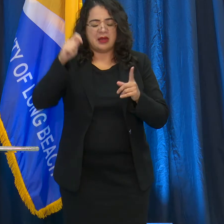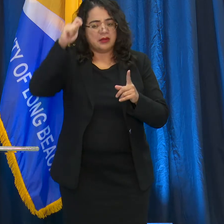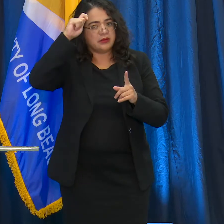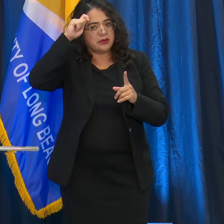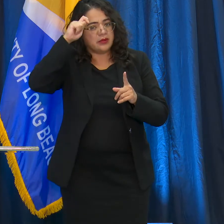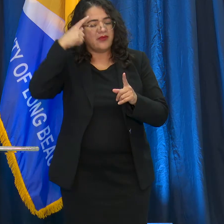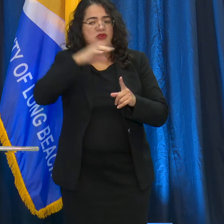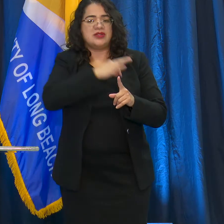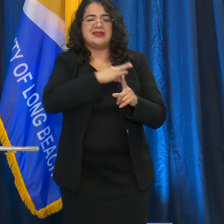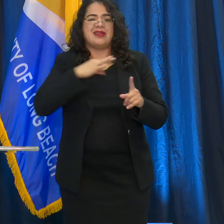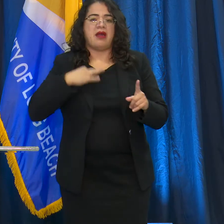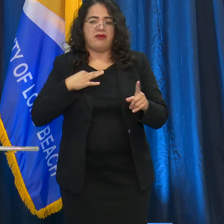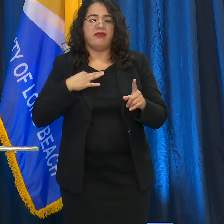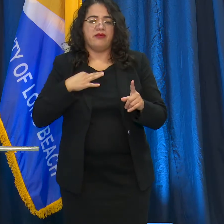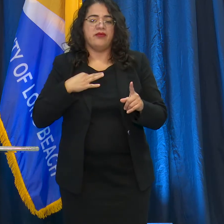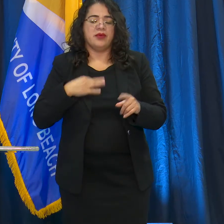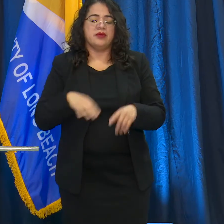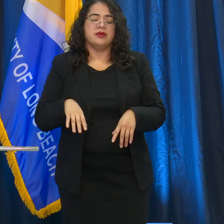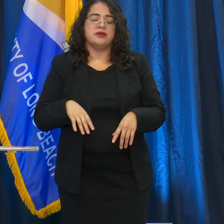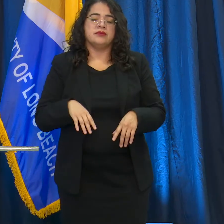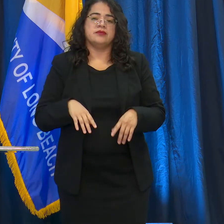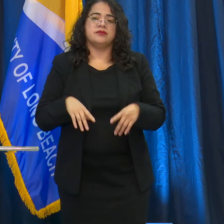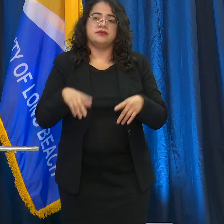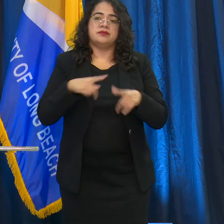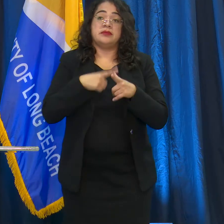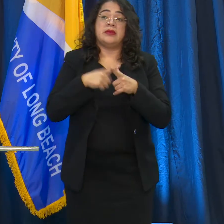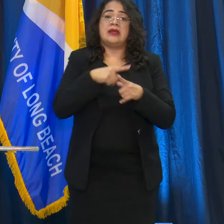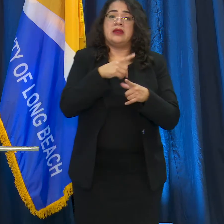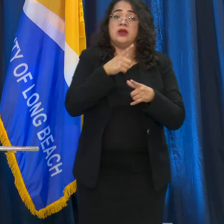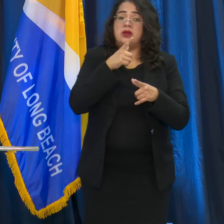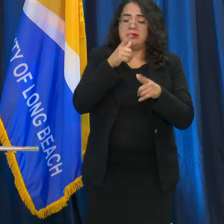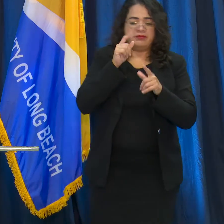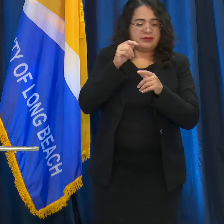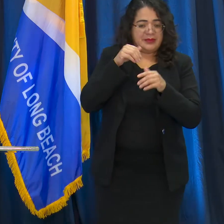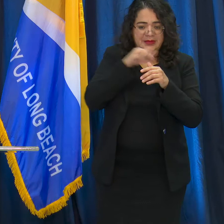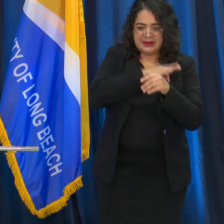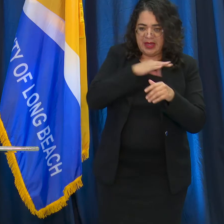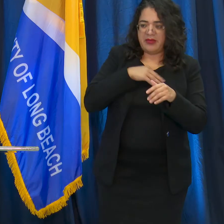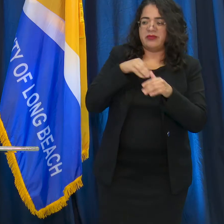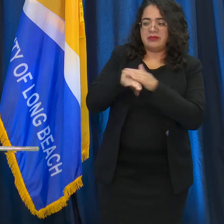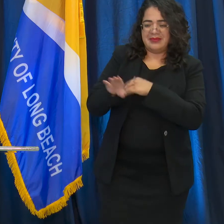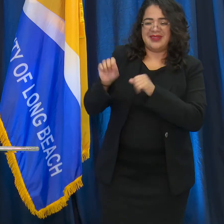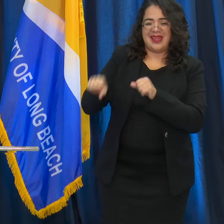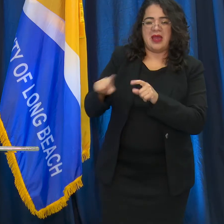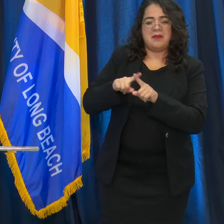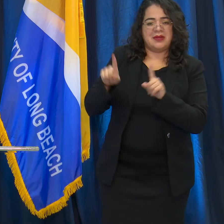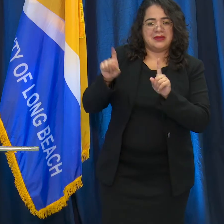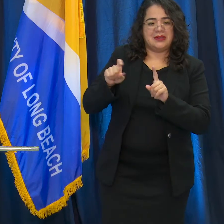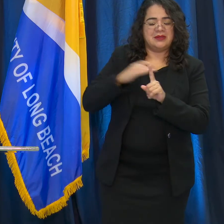who is allowed in. In terms of the PPE and staffing, we have PPE available for